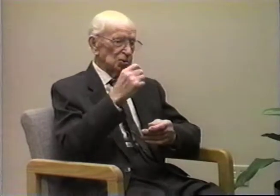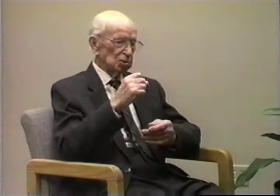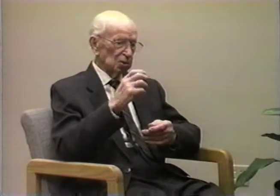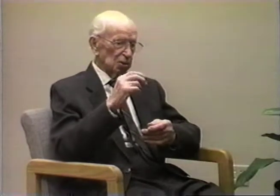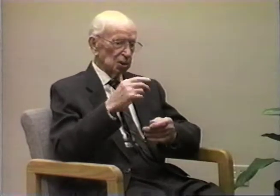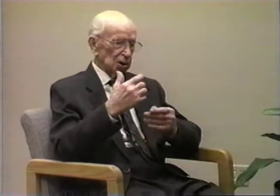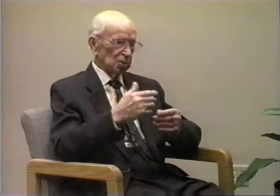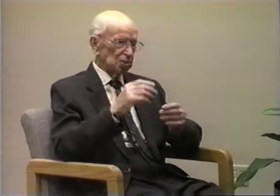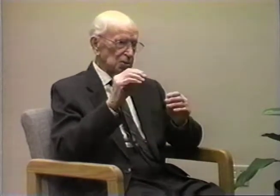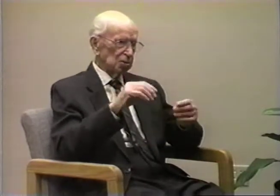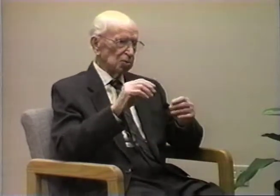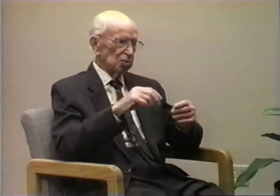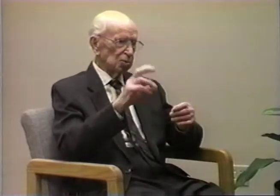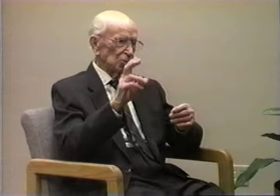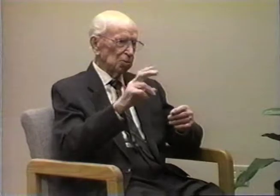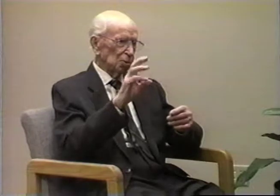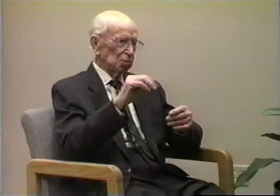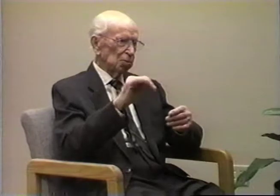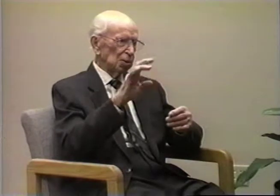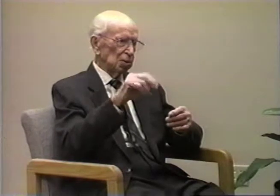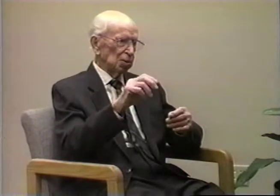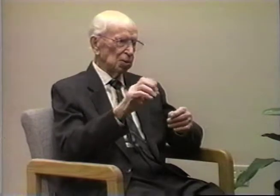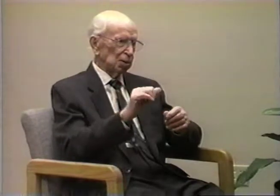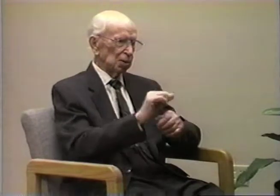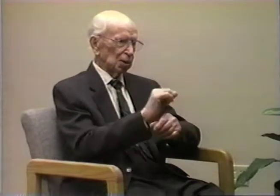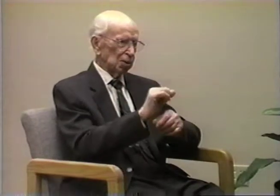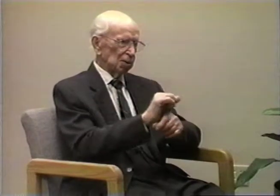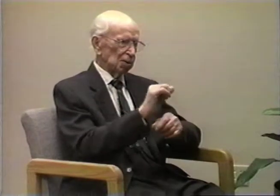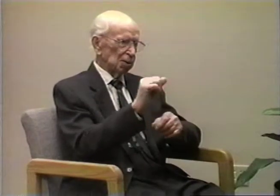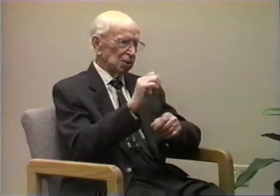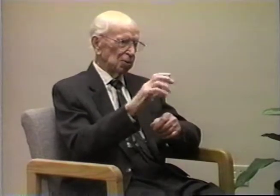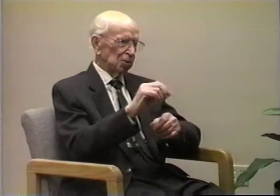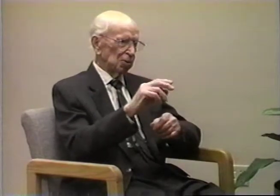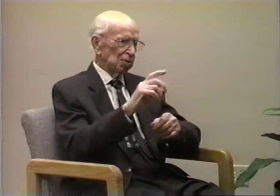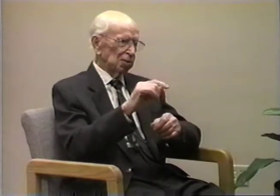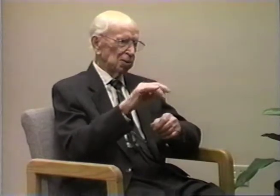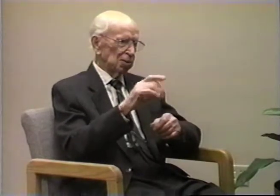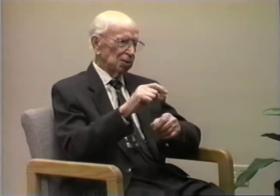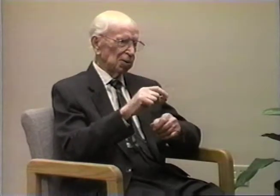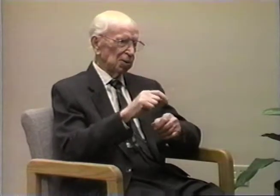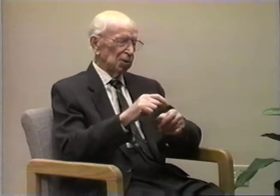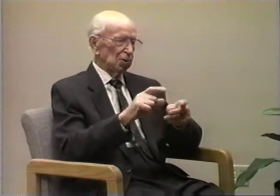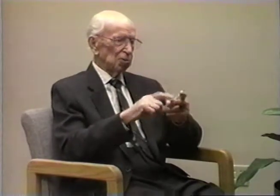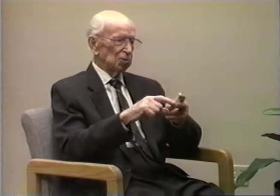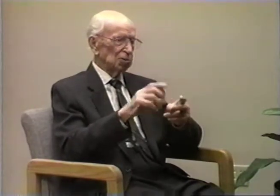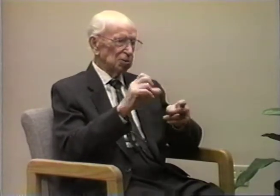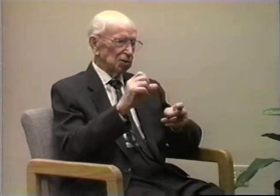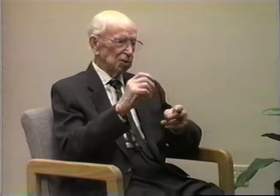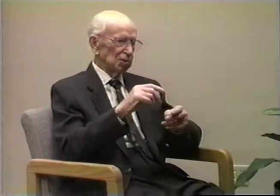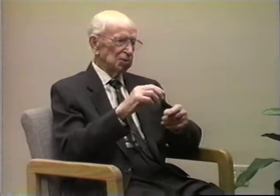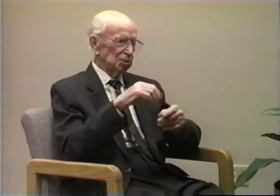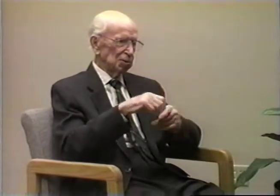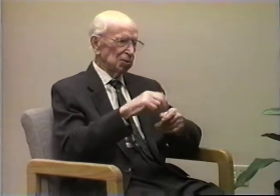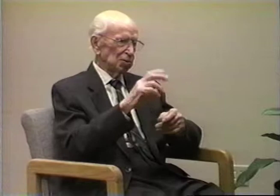The oldest son is currently teaching at the University of Minnesota as a professor in accounting.